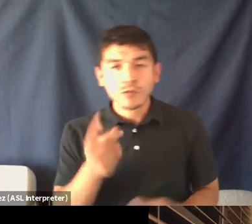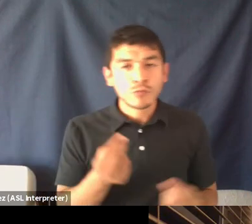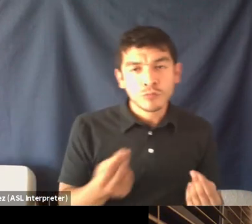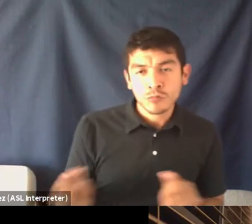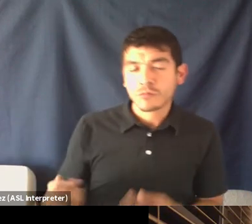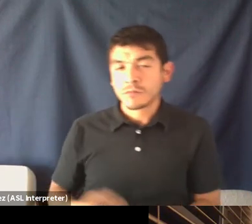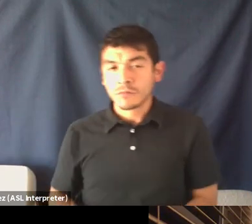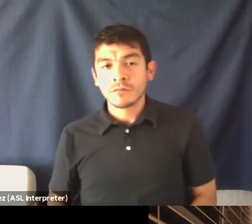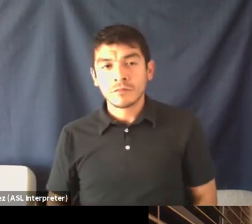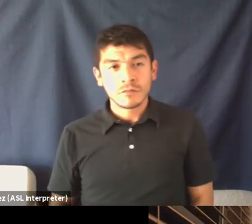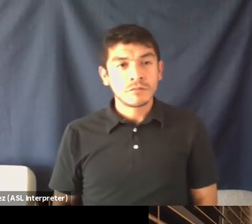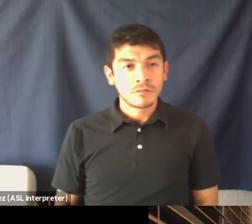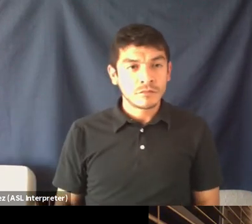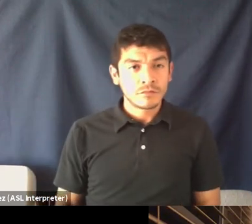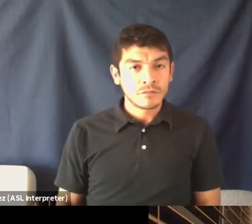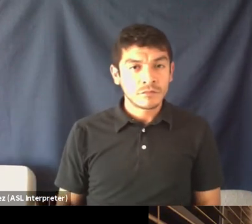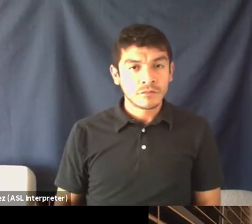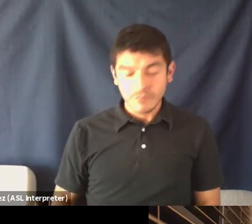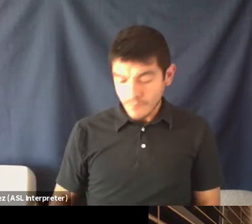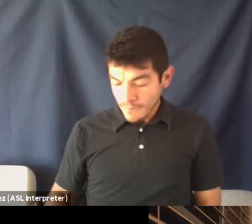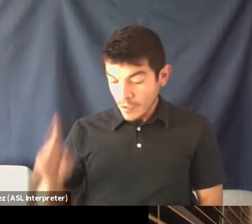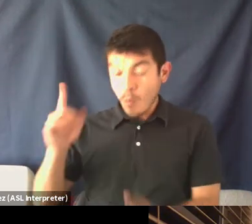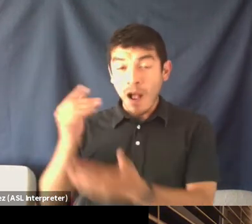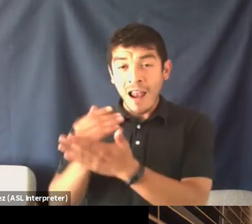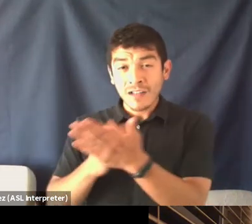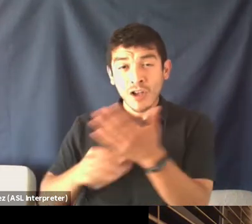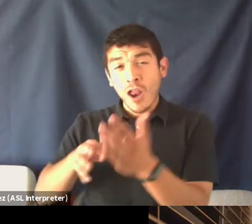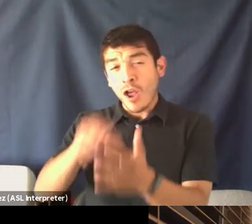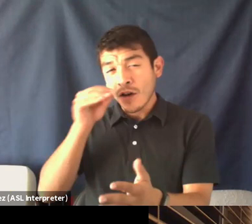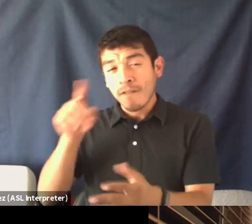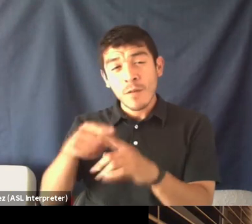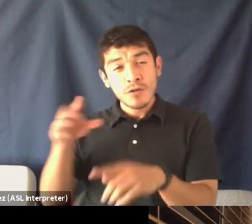So one lesson to be learned from your experience, I suggest is that being persistent